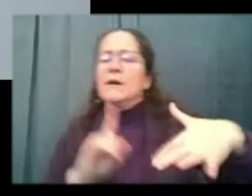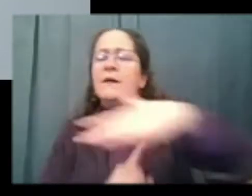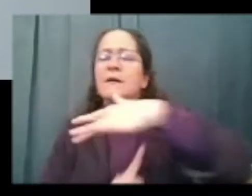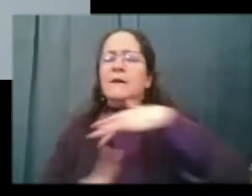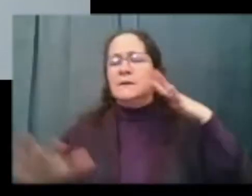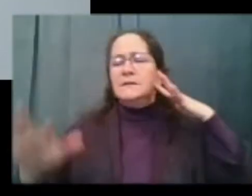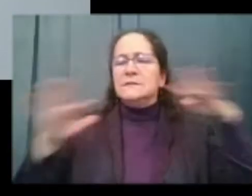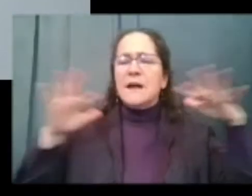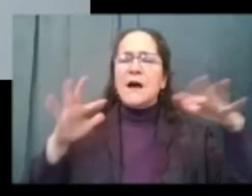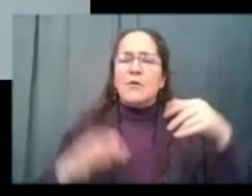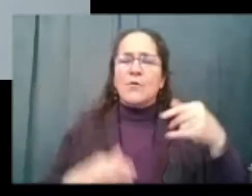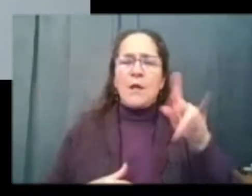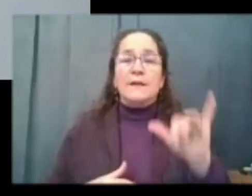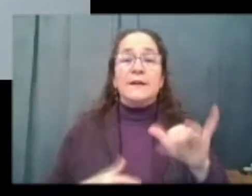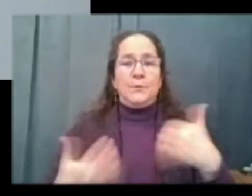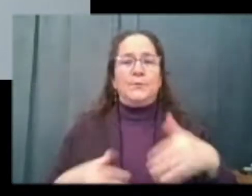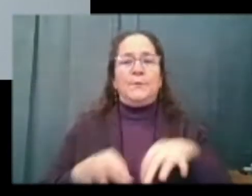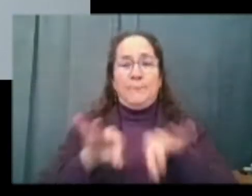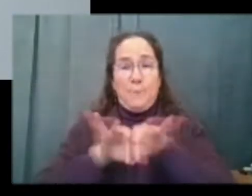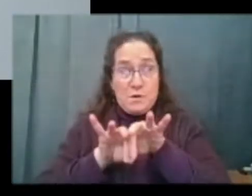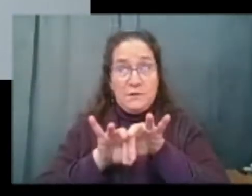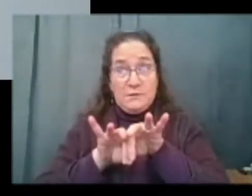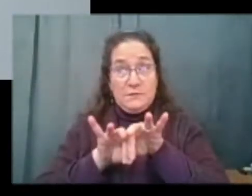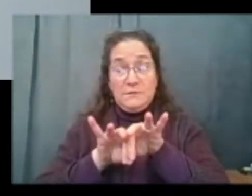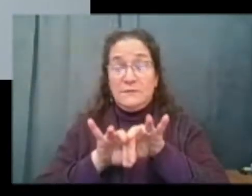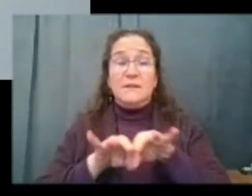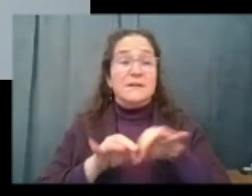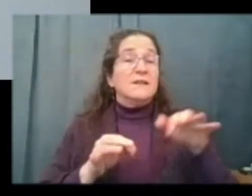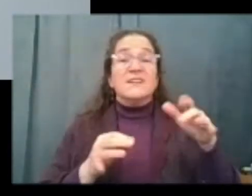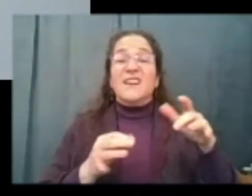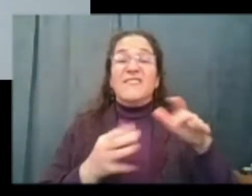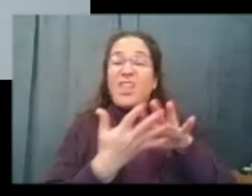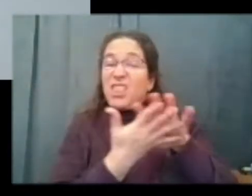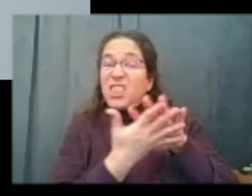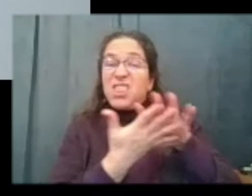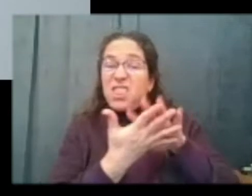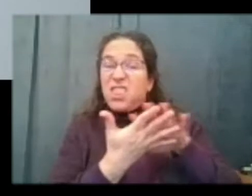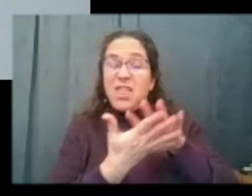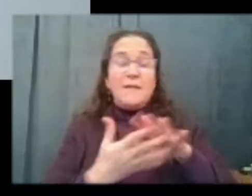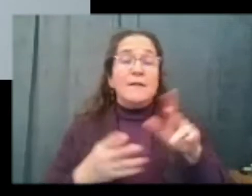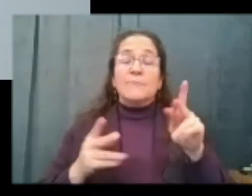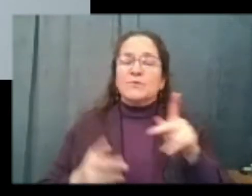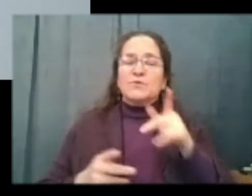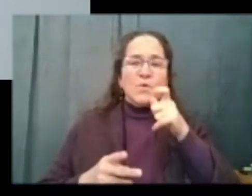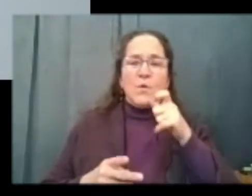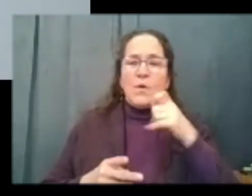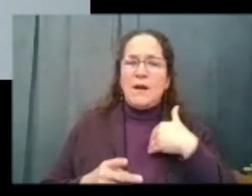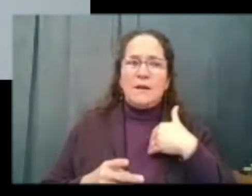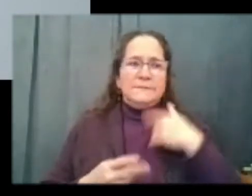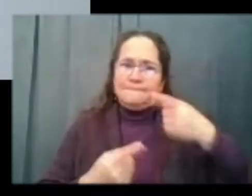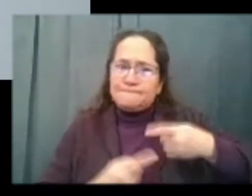If audio quality is poor someone that has compromised hearing or diminished hearing and can be struggling to begin with,